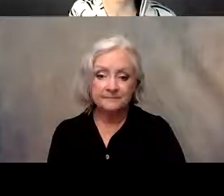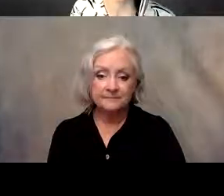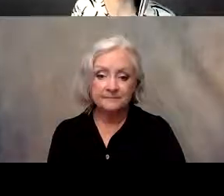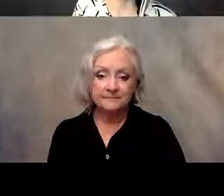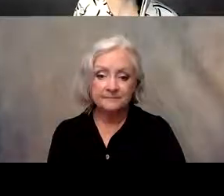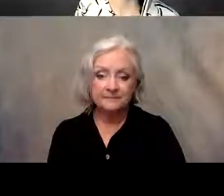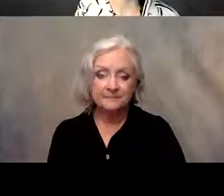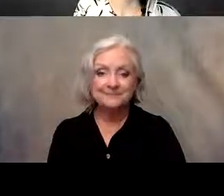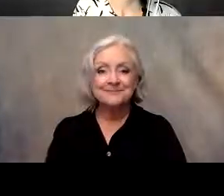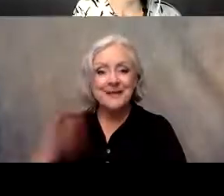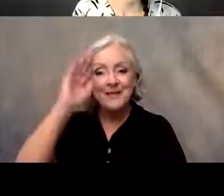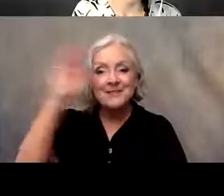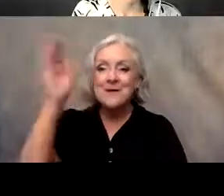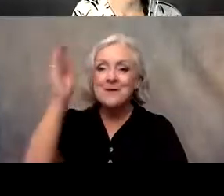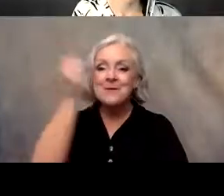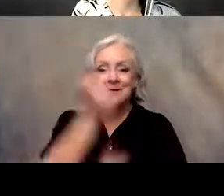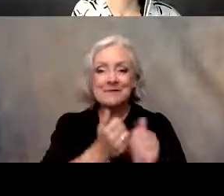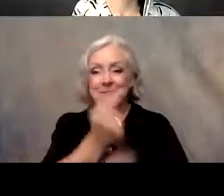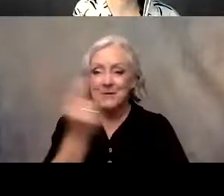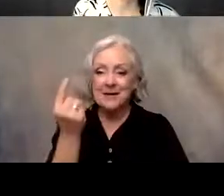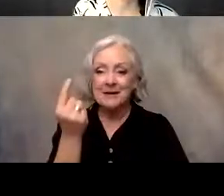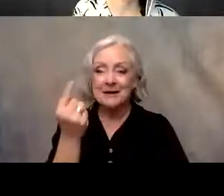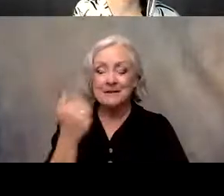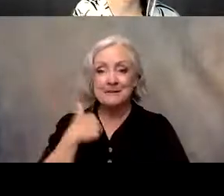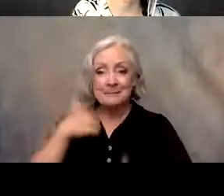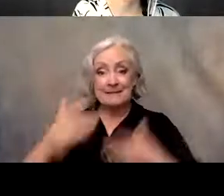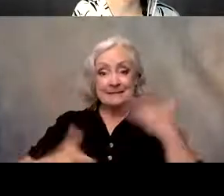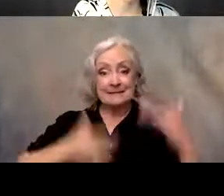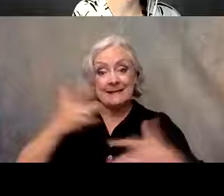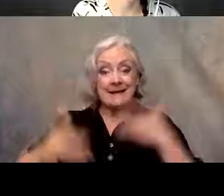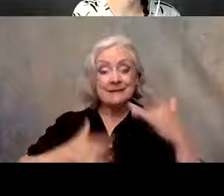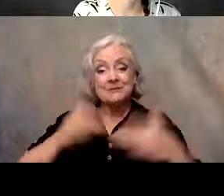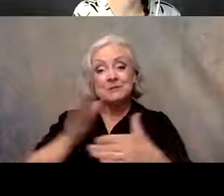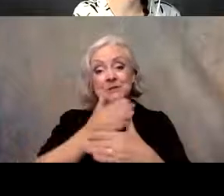All right. Hello, everyone. I'm so excited to share our topic today.